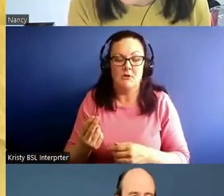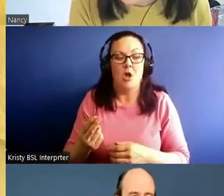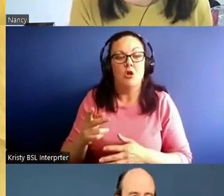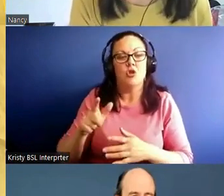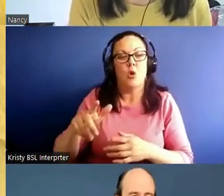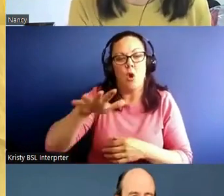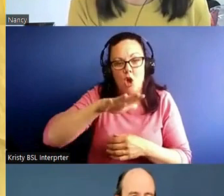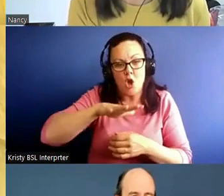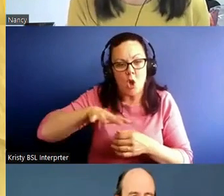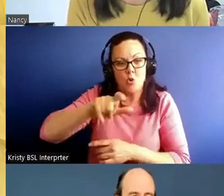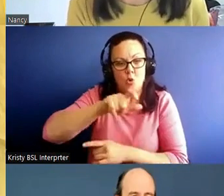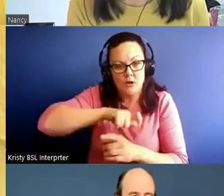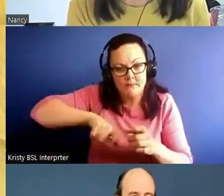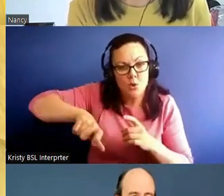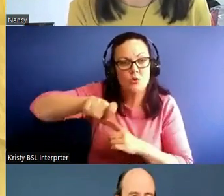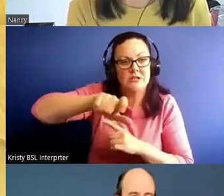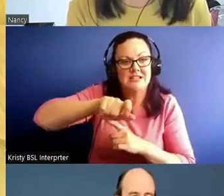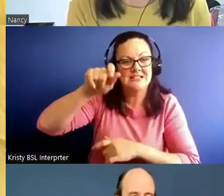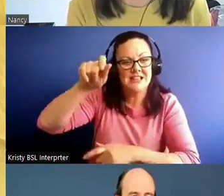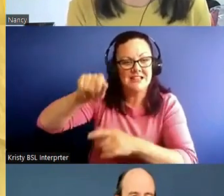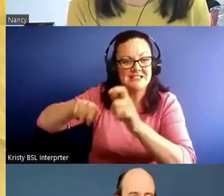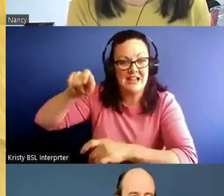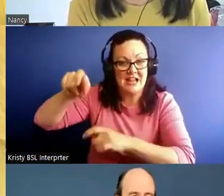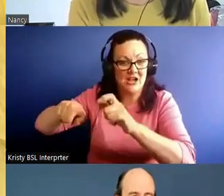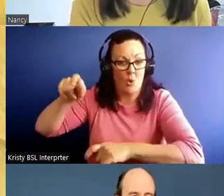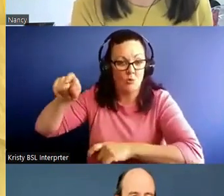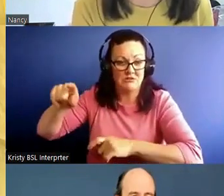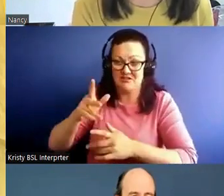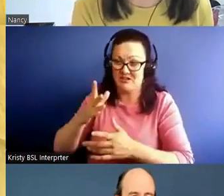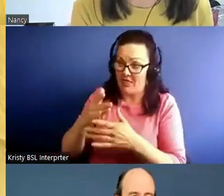stakeholder actively participating in the decision